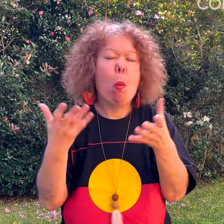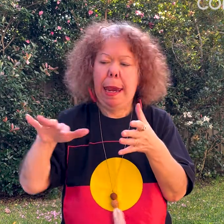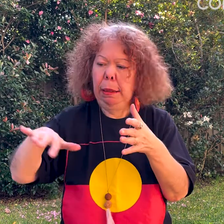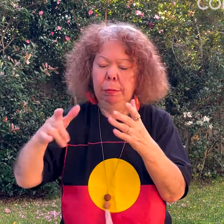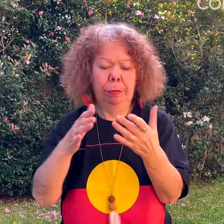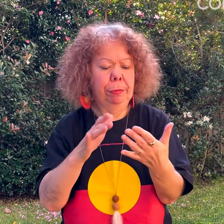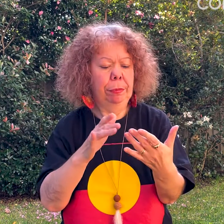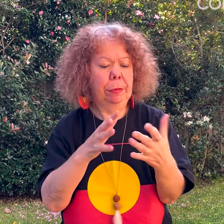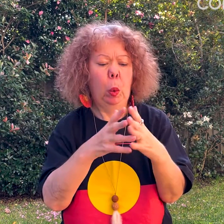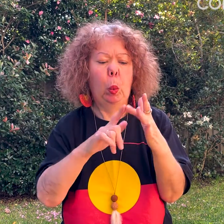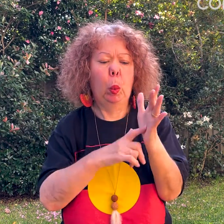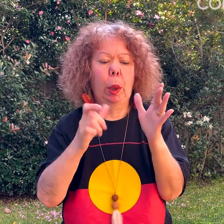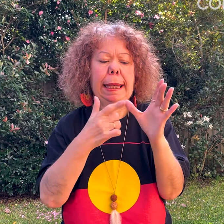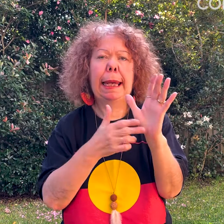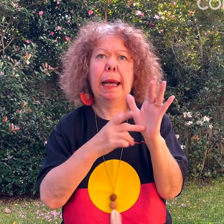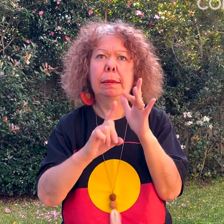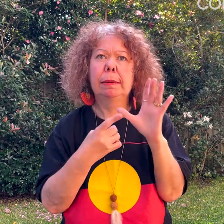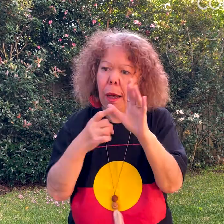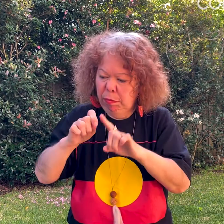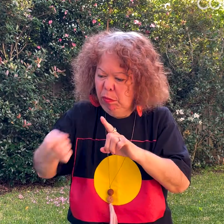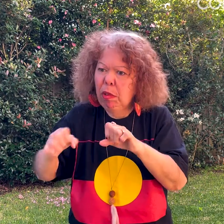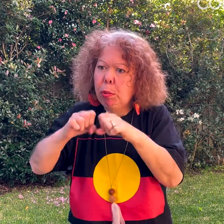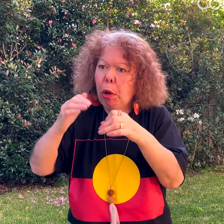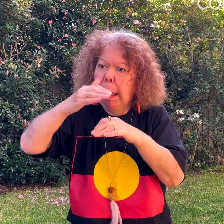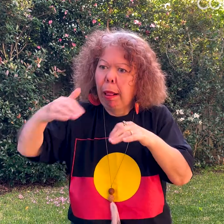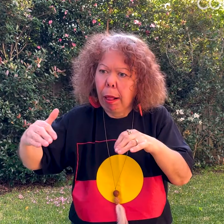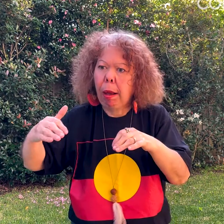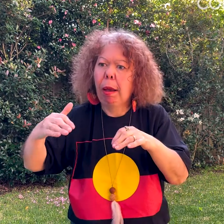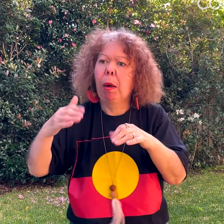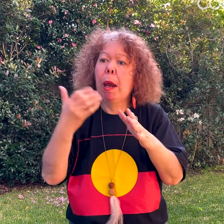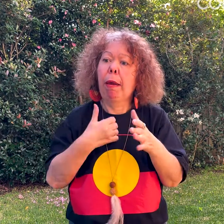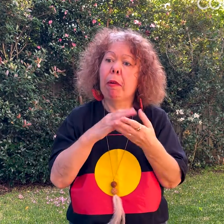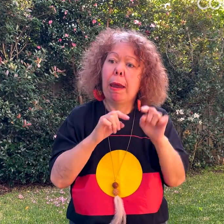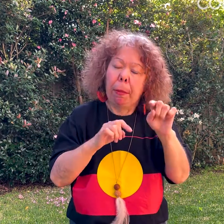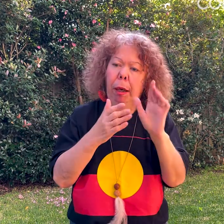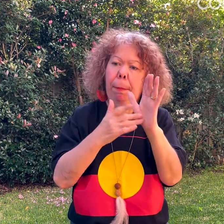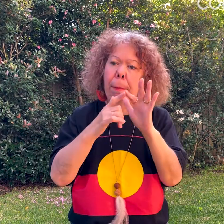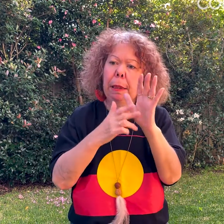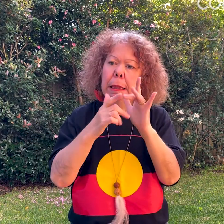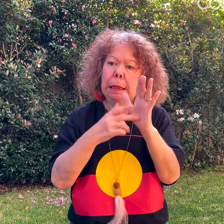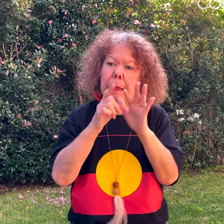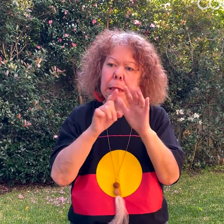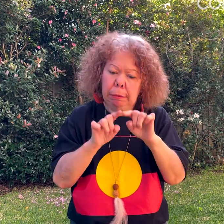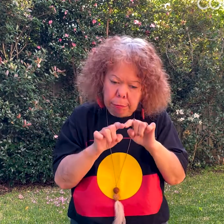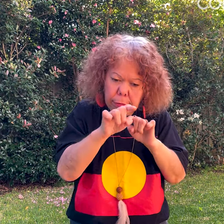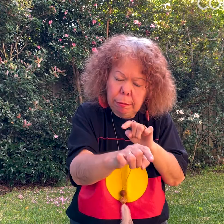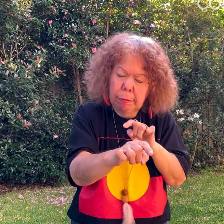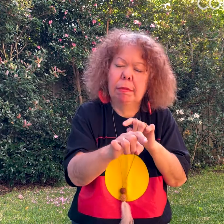from Wilcannia which is close to Broken Hill. My family came from Menindee, a short distance away from there.